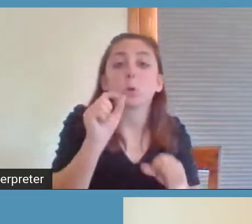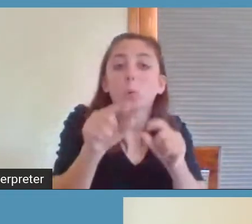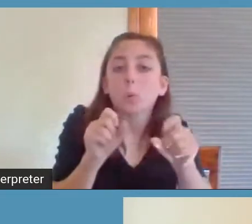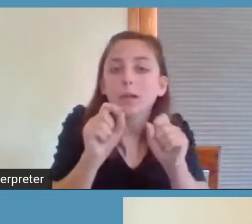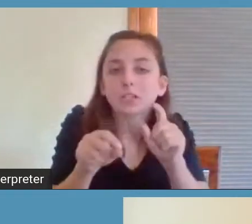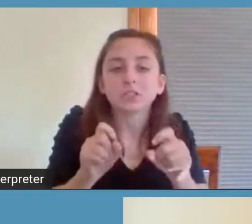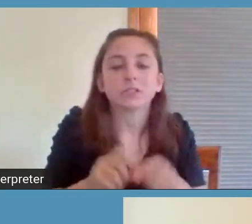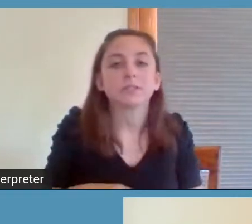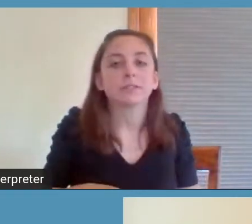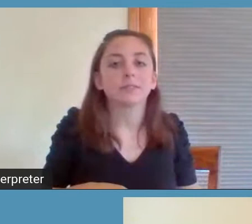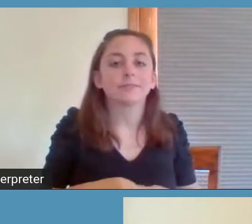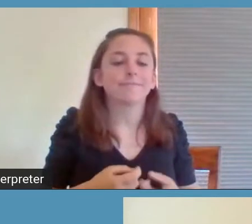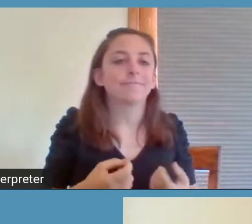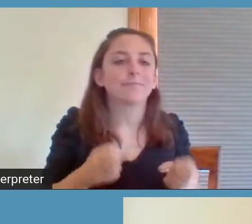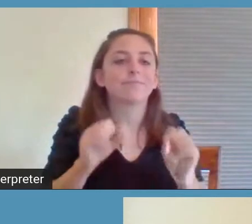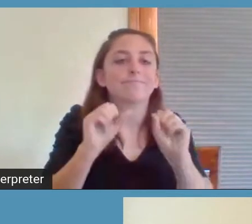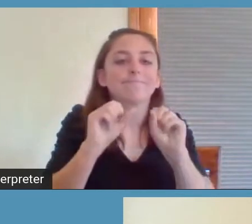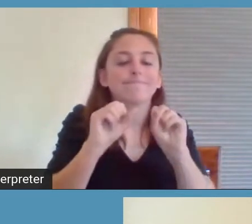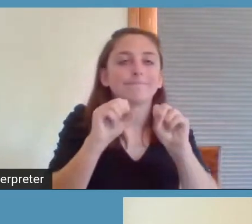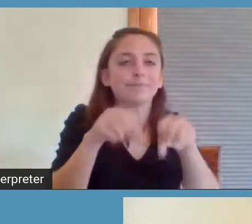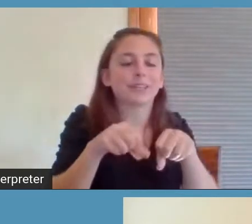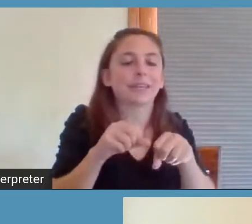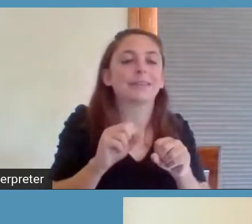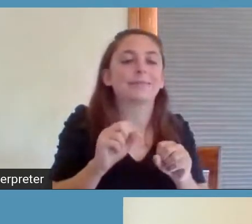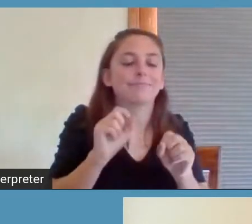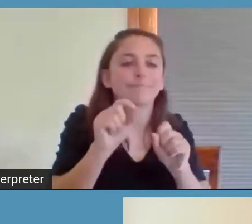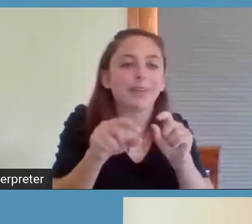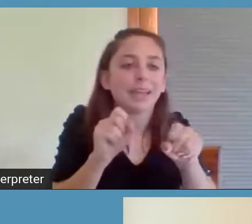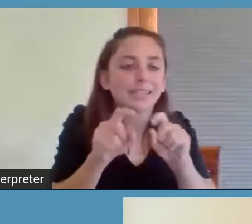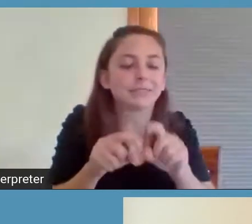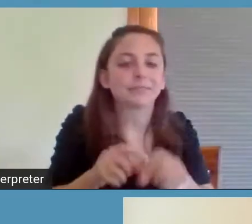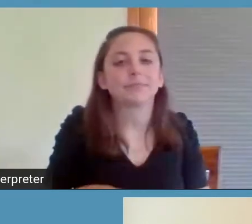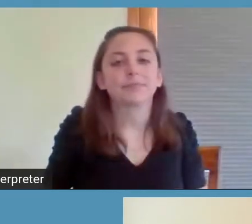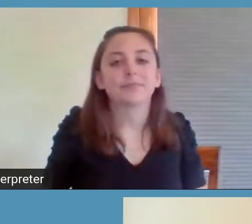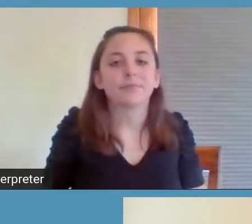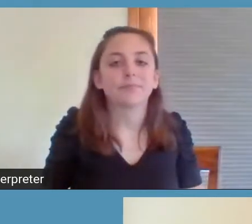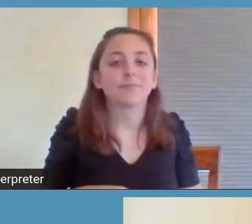along to you as well but do take a look at that and and if you if you want you can engage everyone